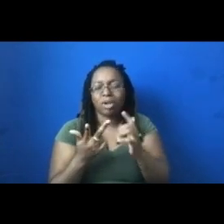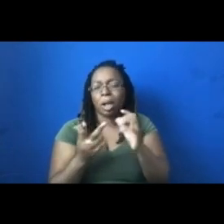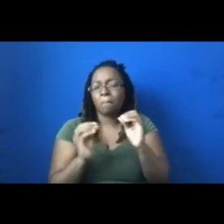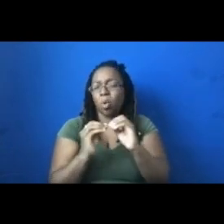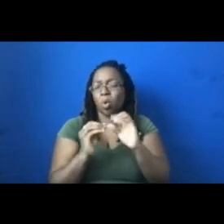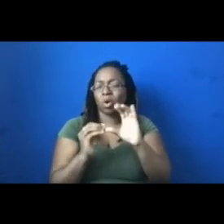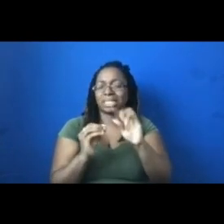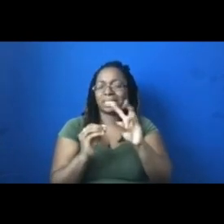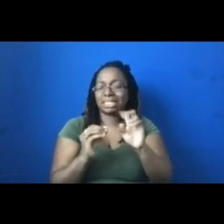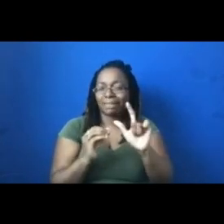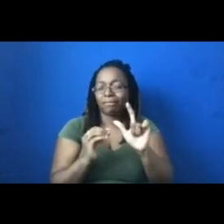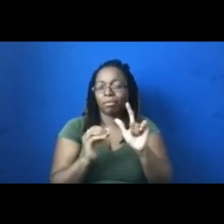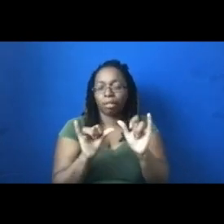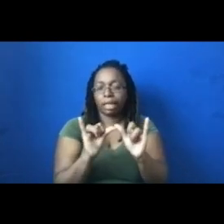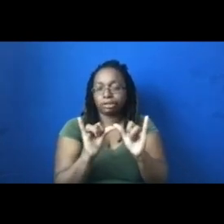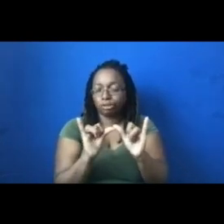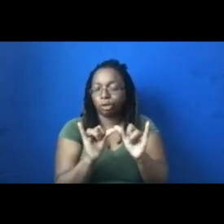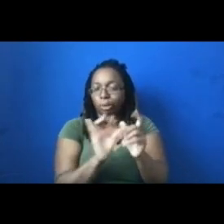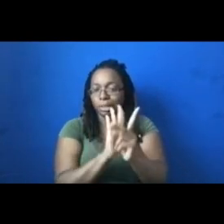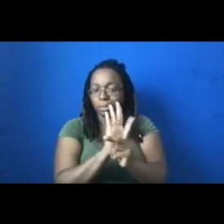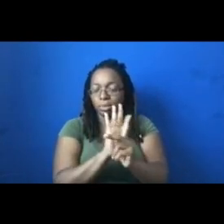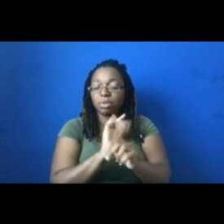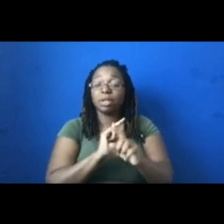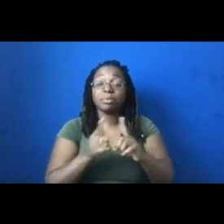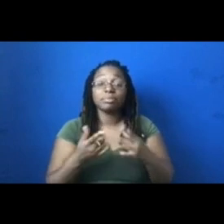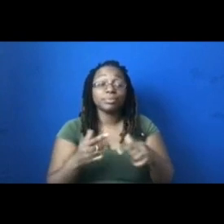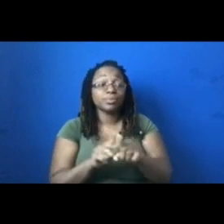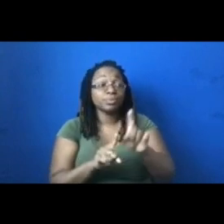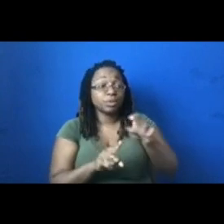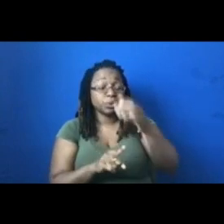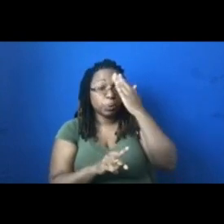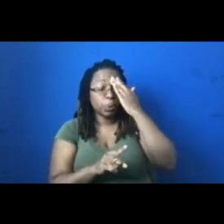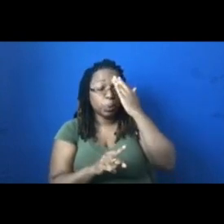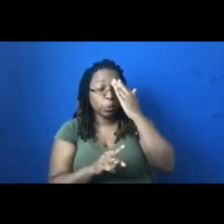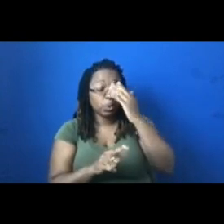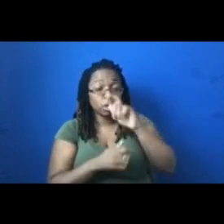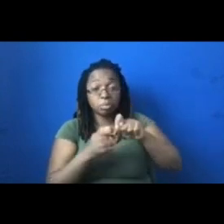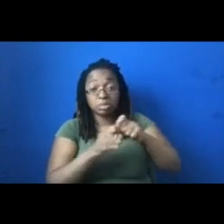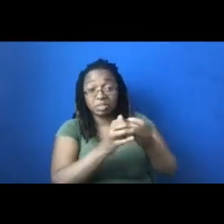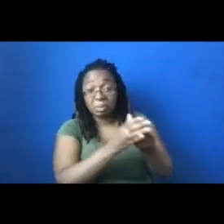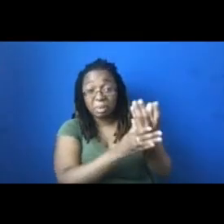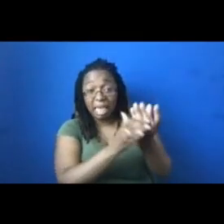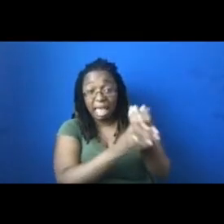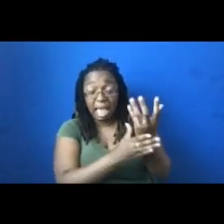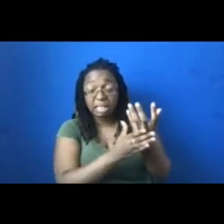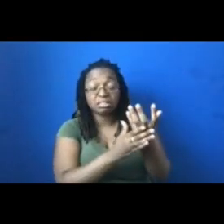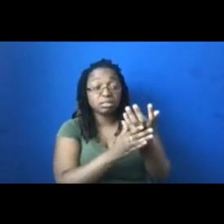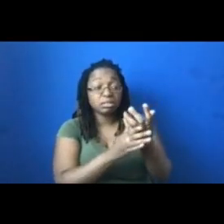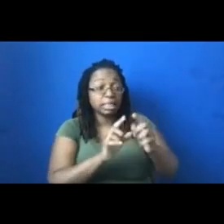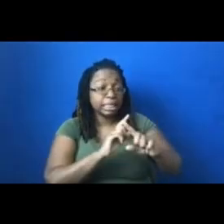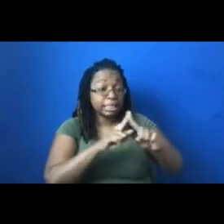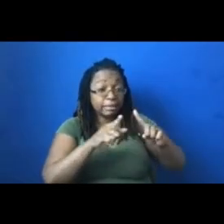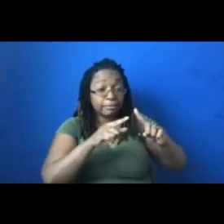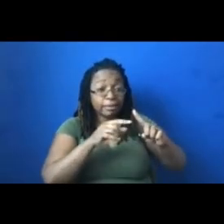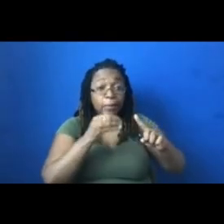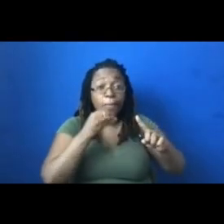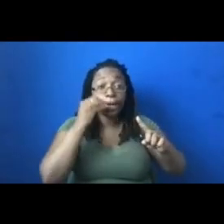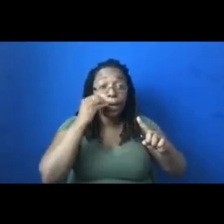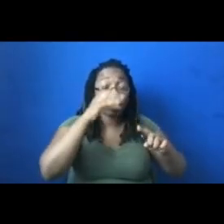But they also need to understand what what plants are going to be successful in different habitat contexts, different soils,